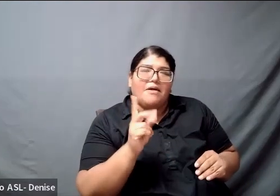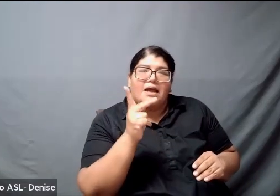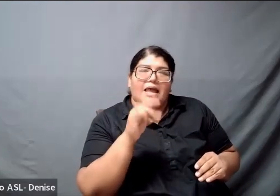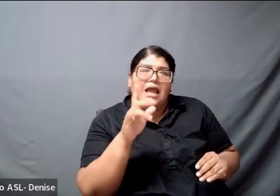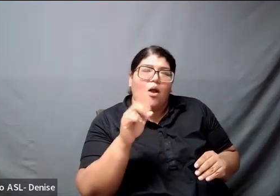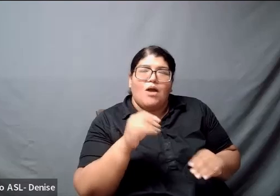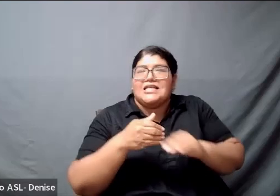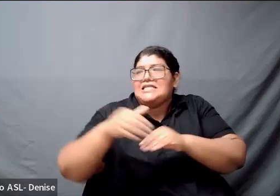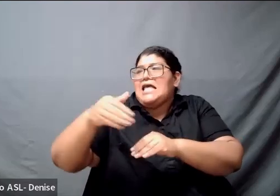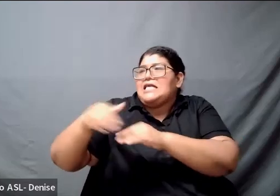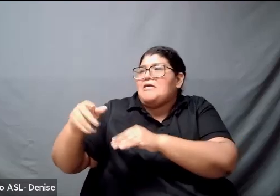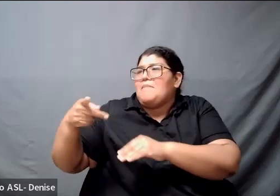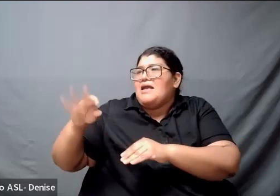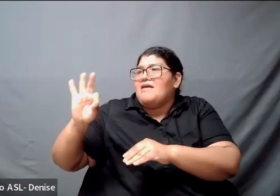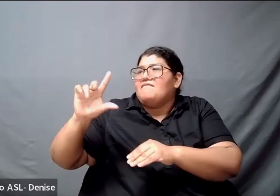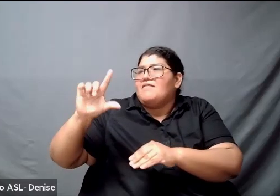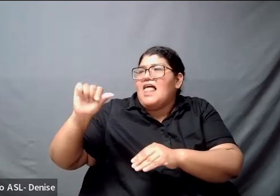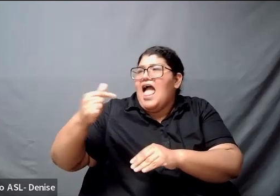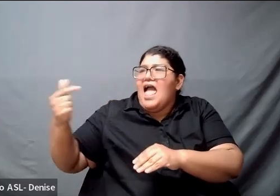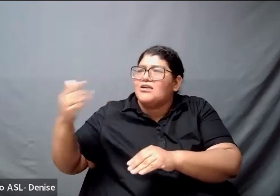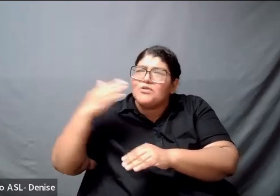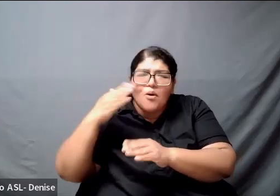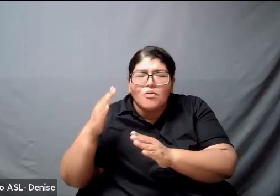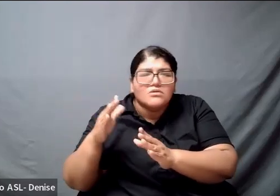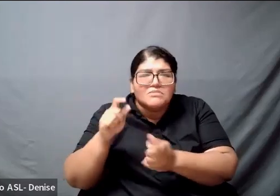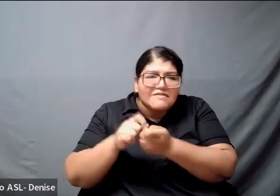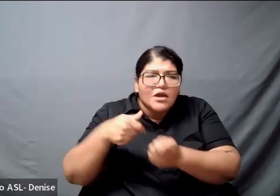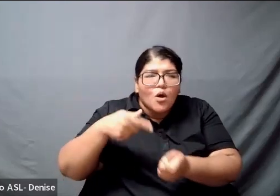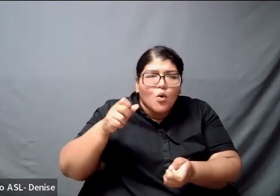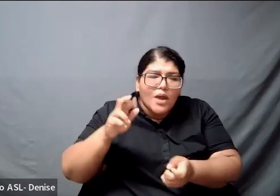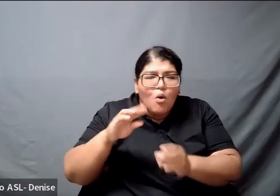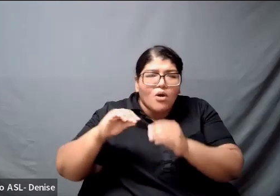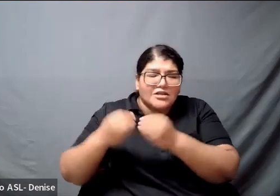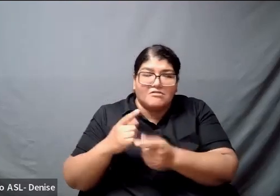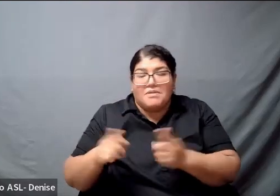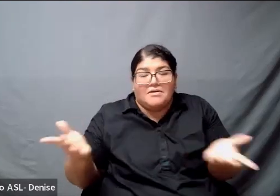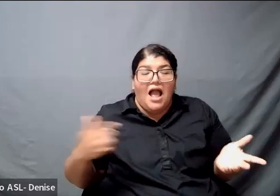I knew it would get somewhere, but really it was just I would leave it alone for a year or more at a time.